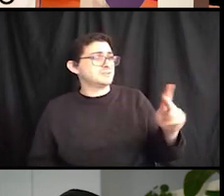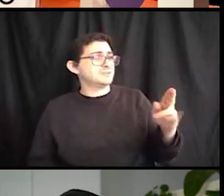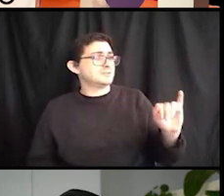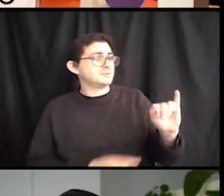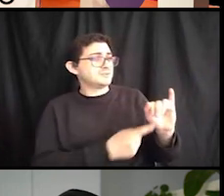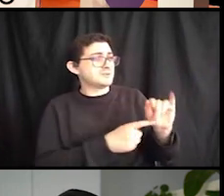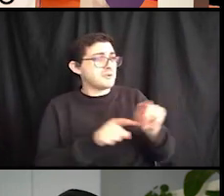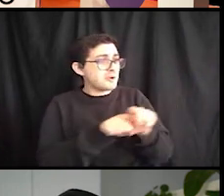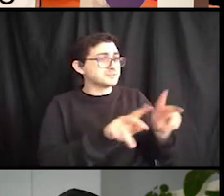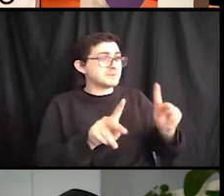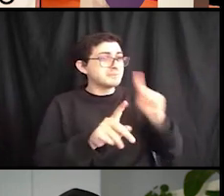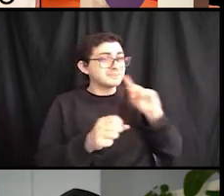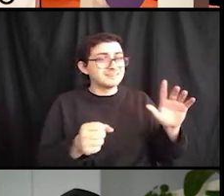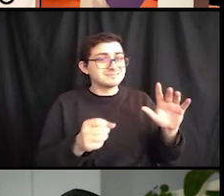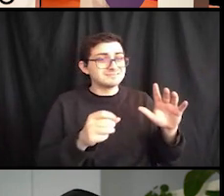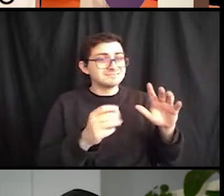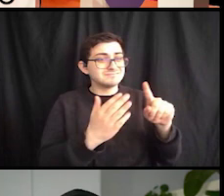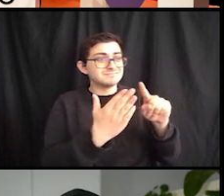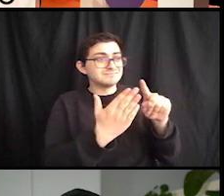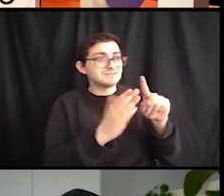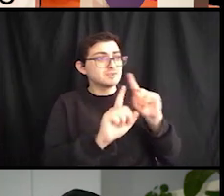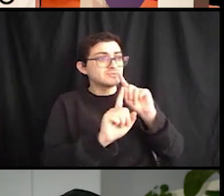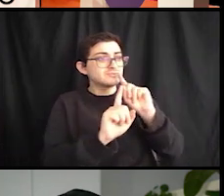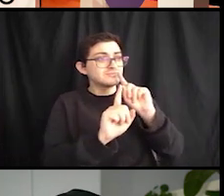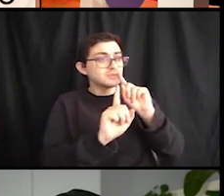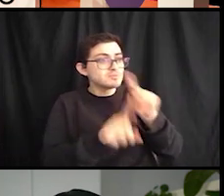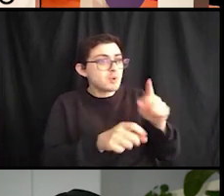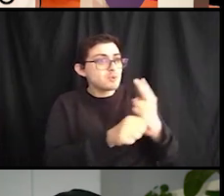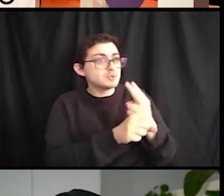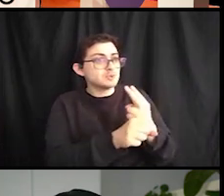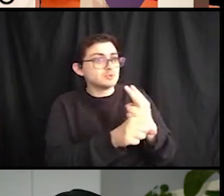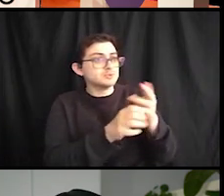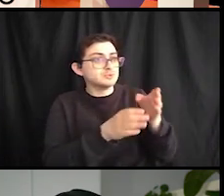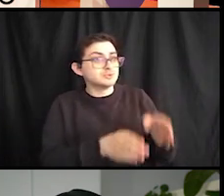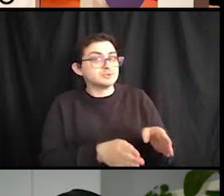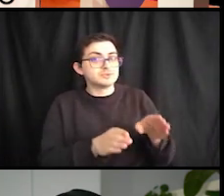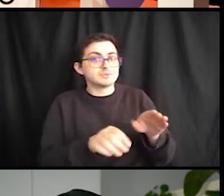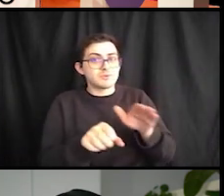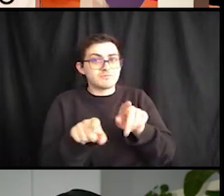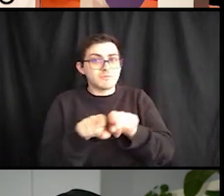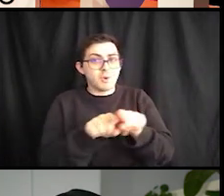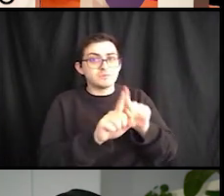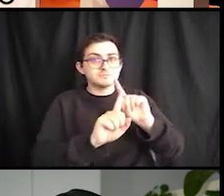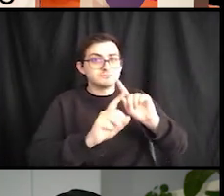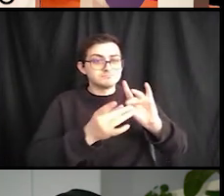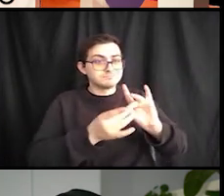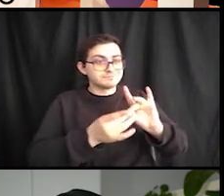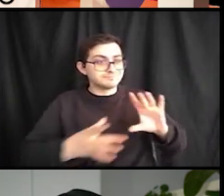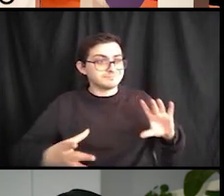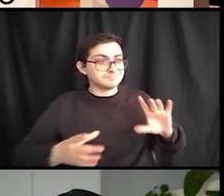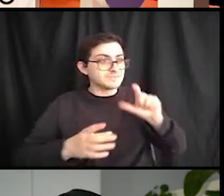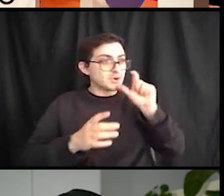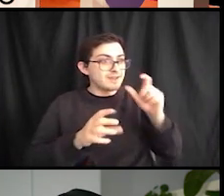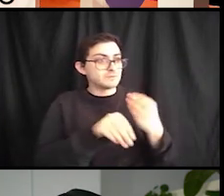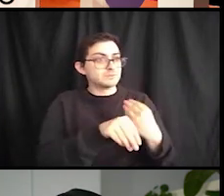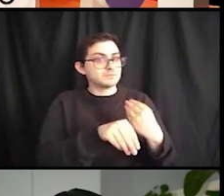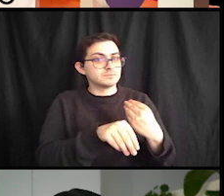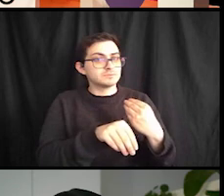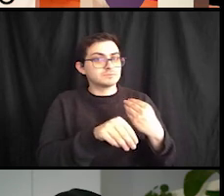Totally so if you go back to my phone, it can long press to exit the prototype. And actually, you can view all your prototypes